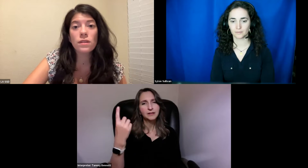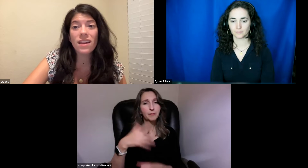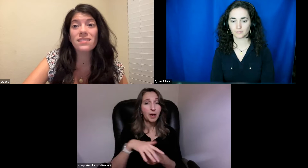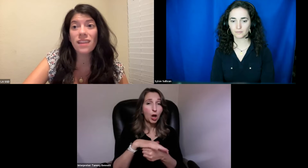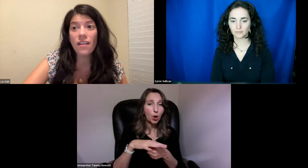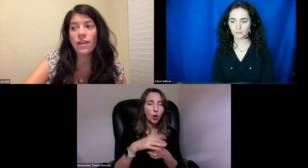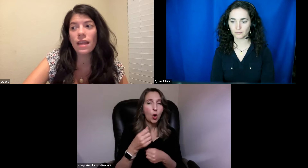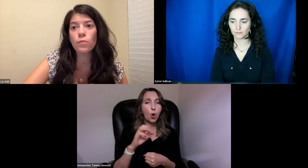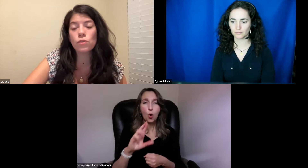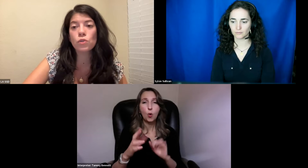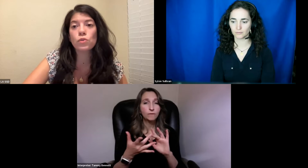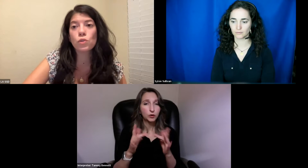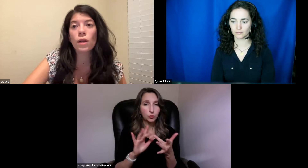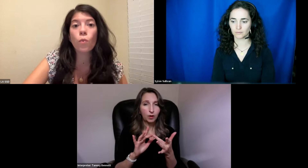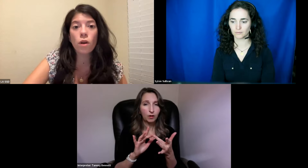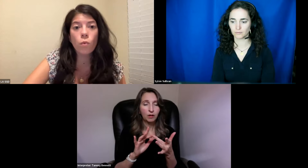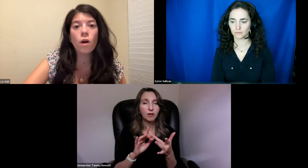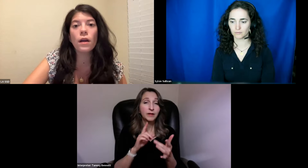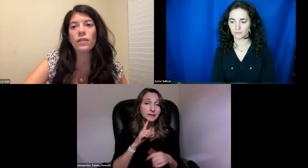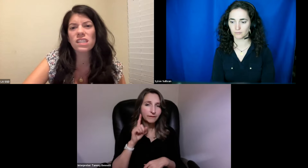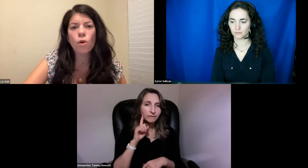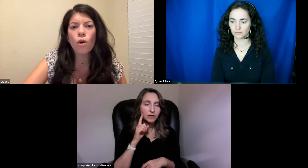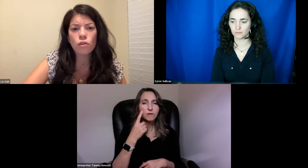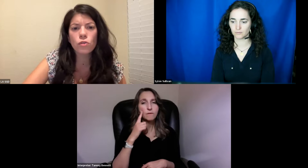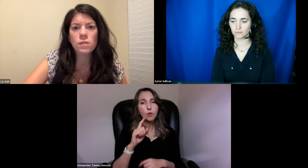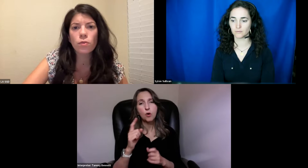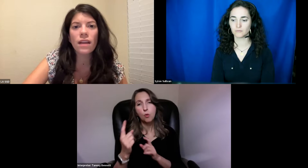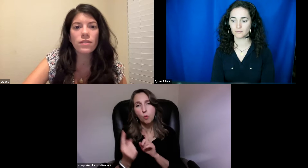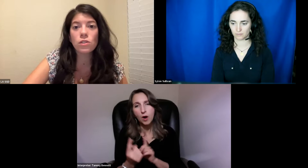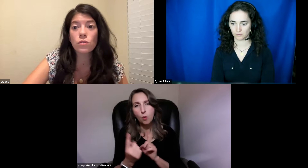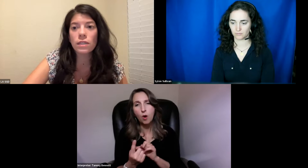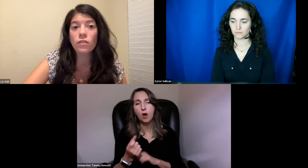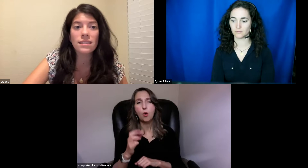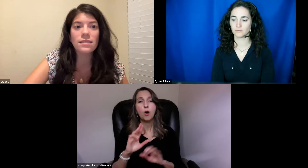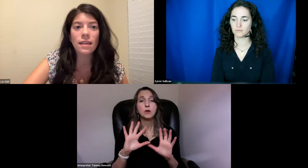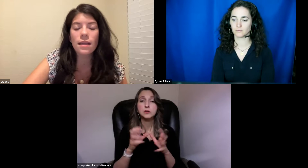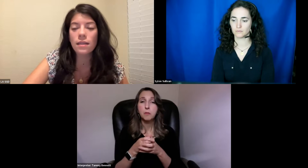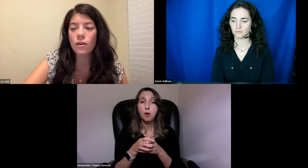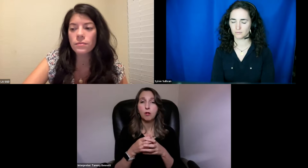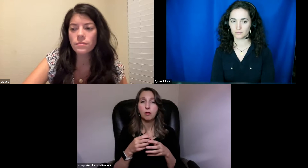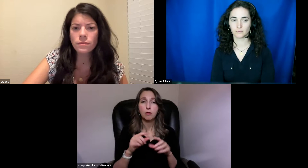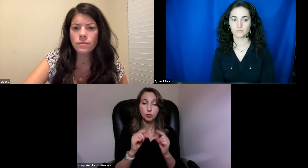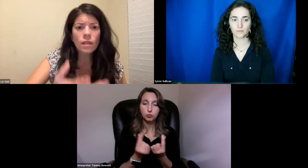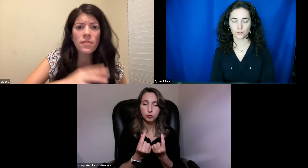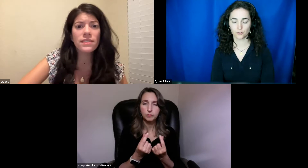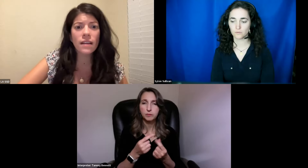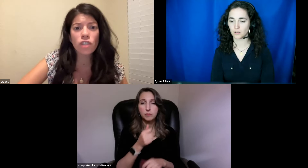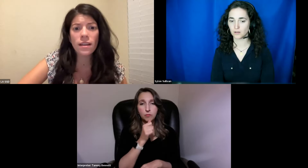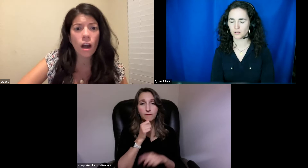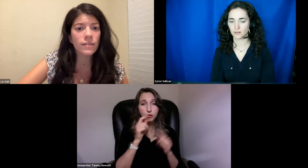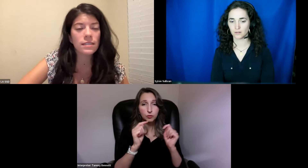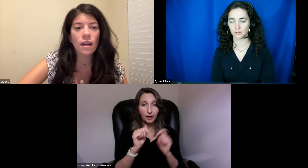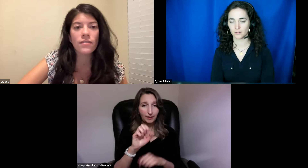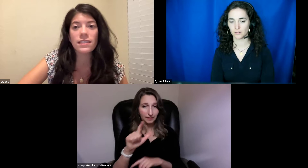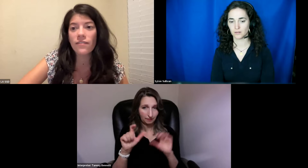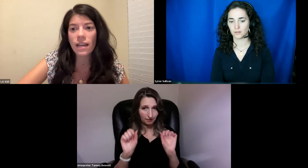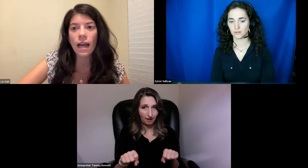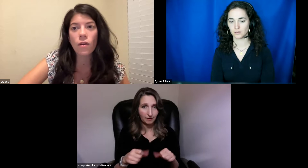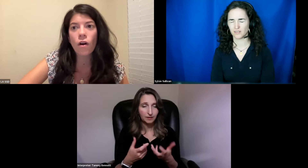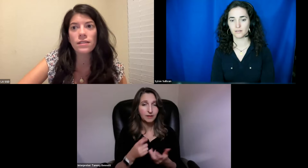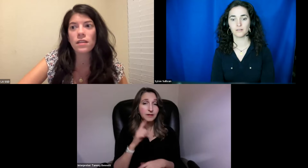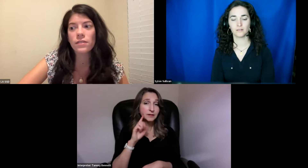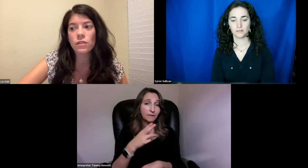that is deaf and able to do like 1 on 1, or like small groups, private tutoring or lessons in ASL. Deaf chat coffee stuff, the Deaf night out,